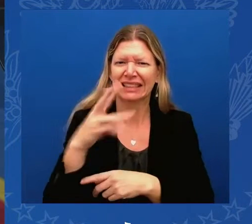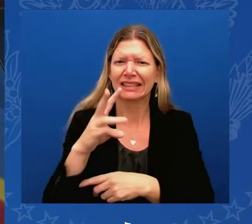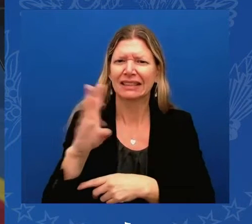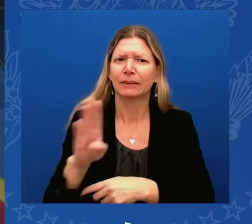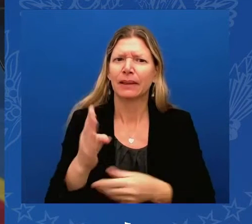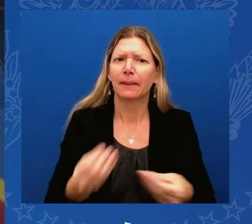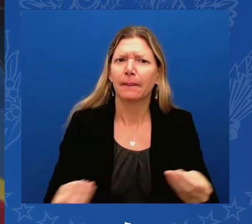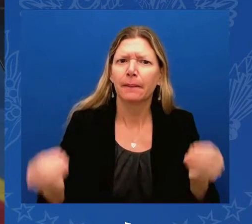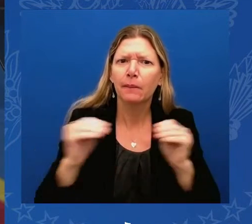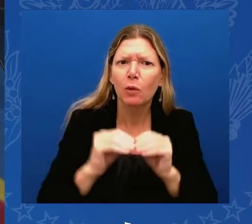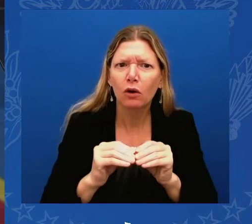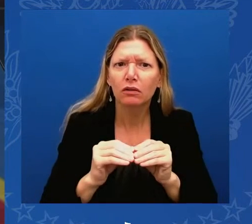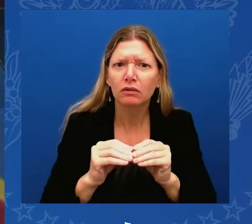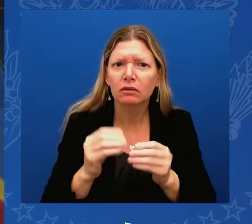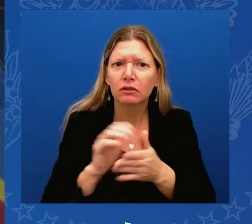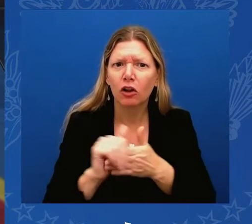because you're vital to our nation.